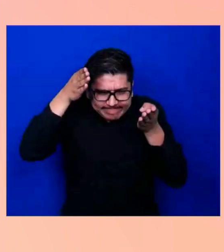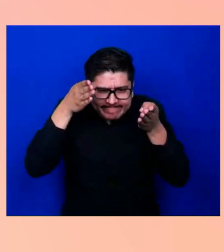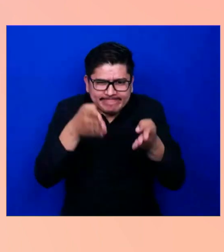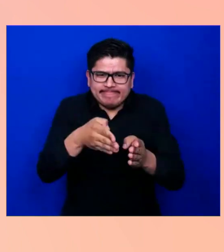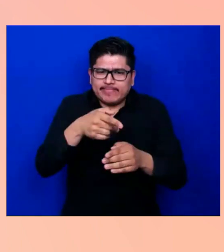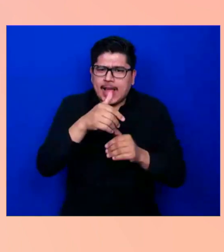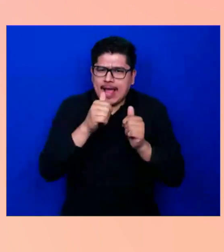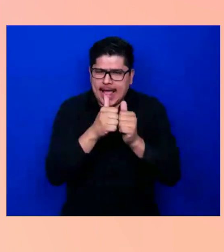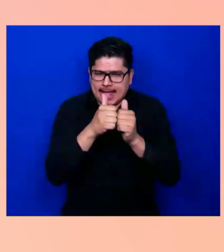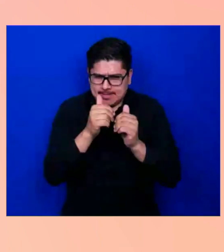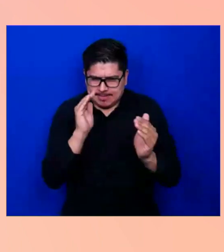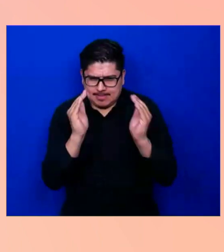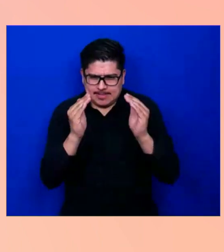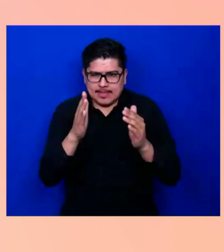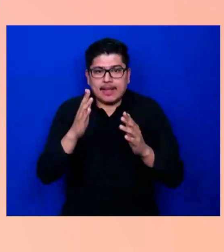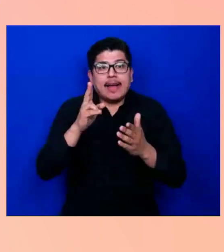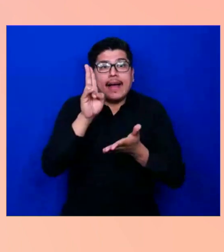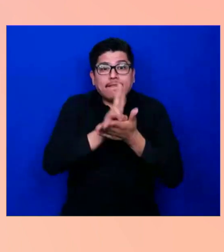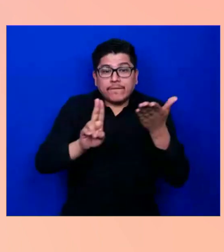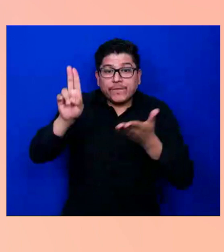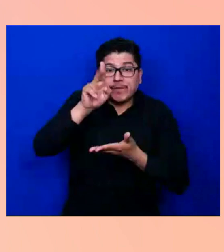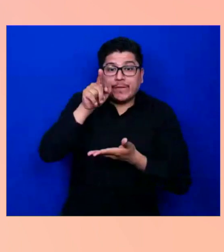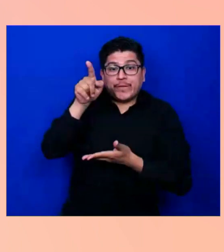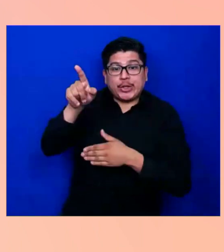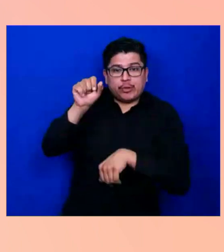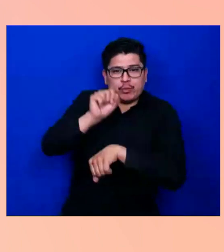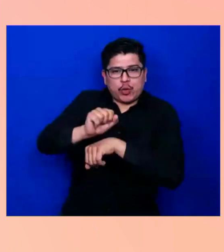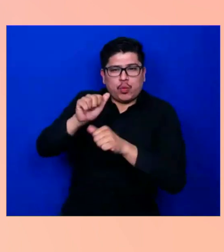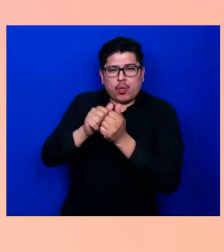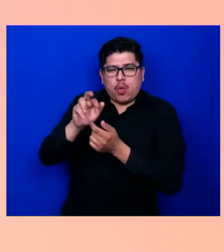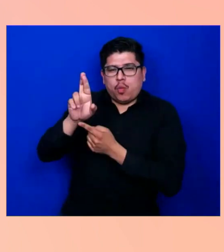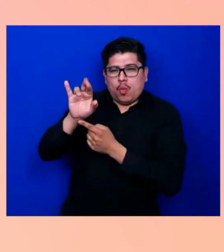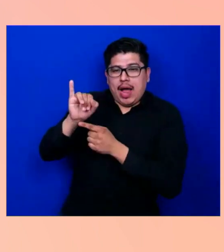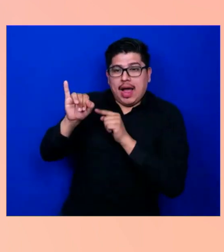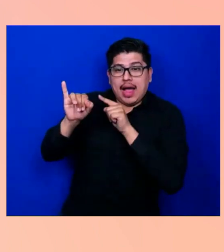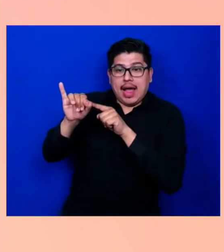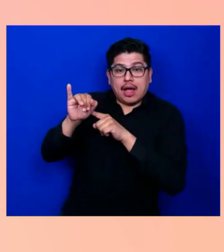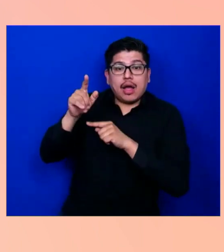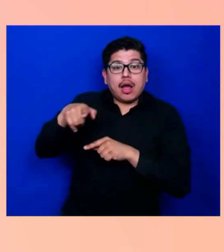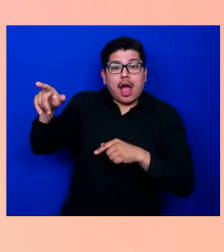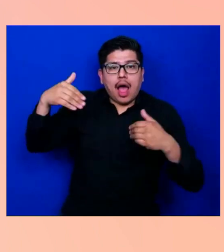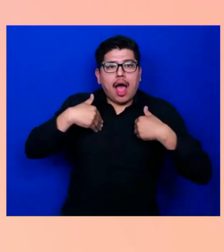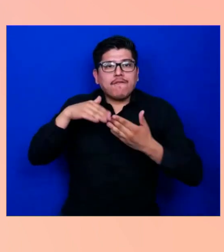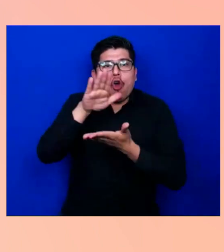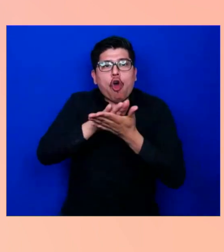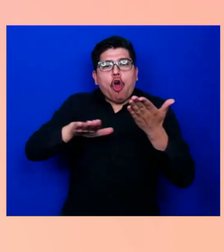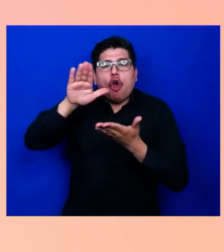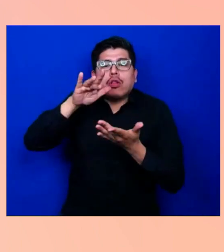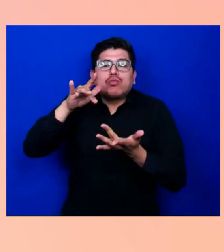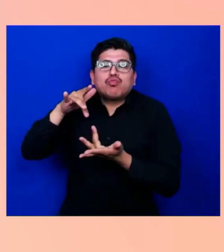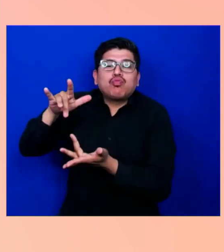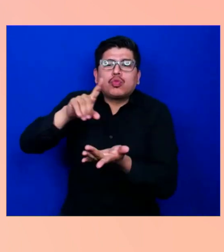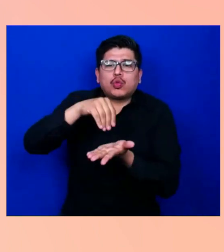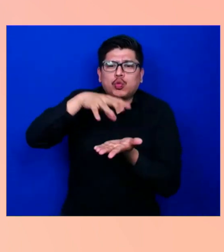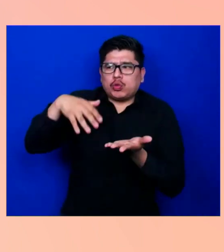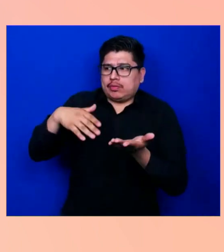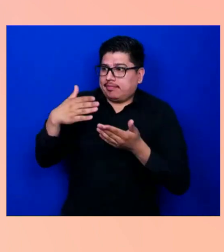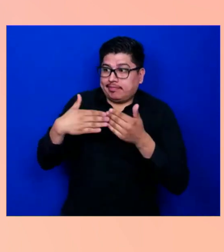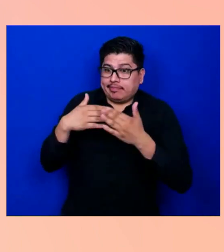whenever they have college tours, every student, whether or not they have a disability, learns about the accommodations office